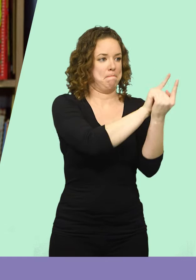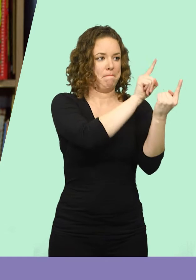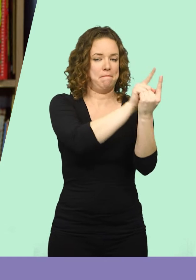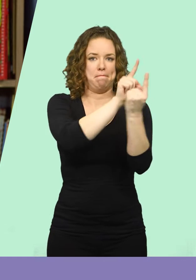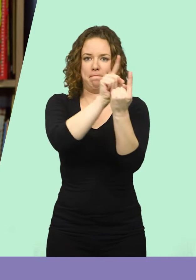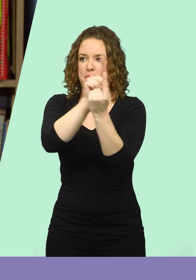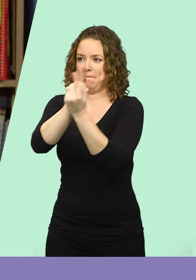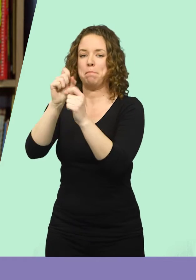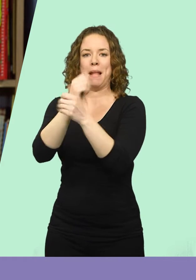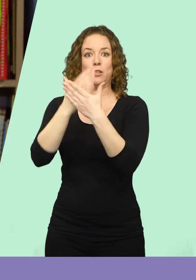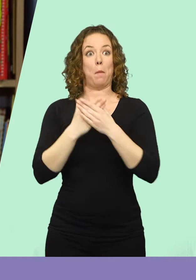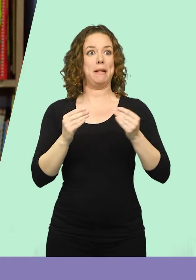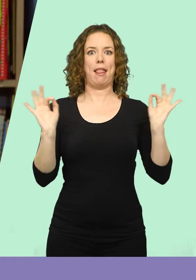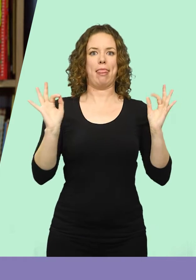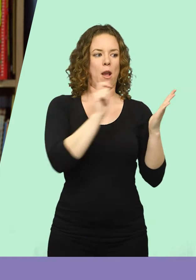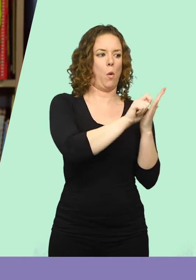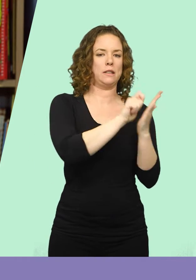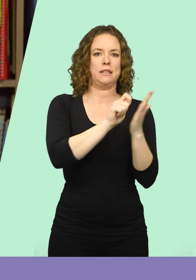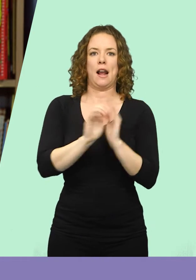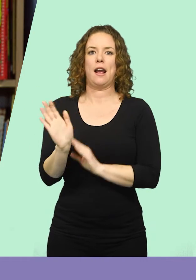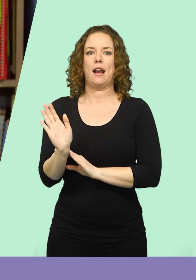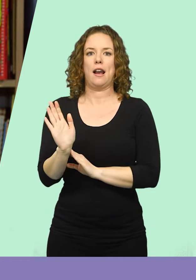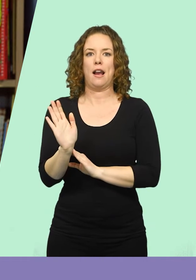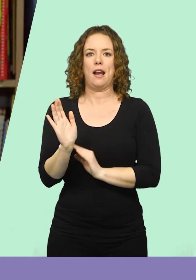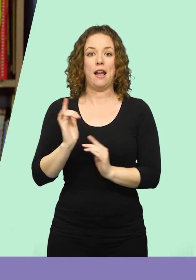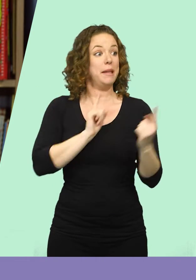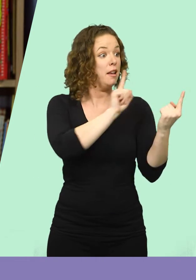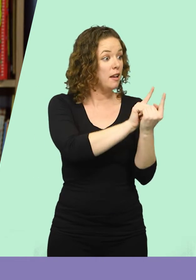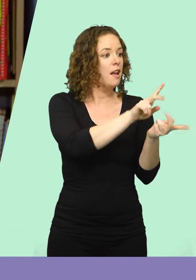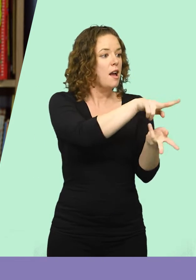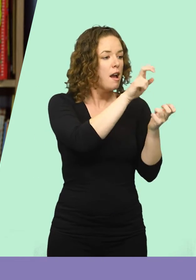....starter, main and dessert and so that I didn't miss anyone out.